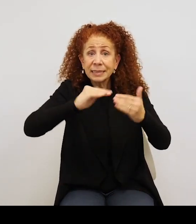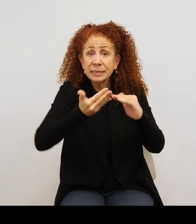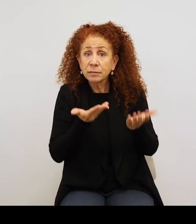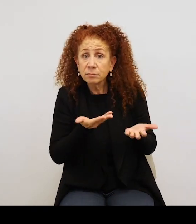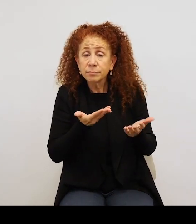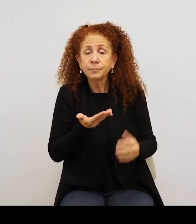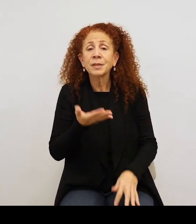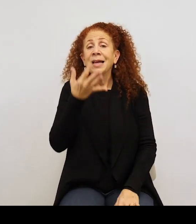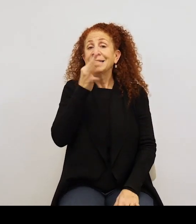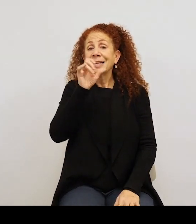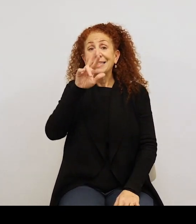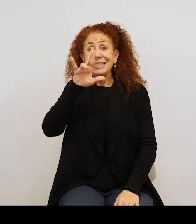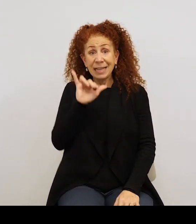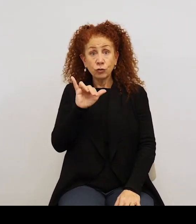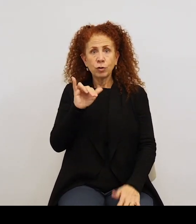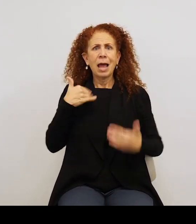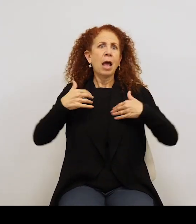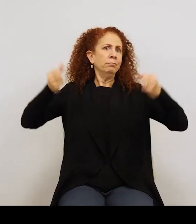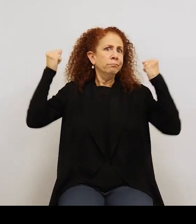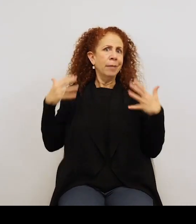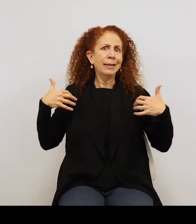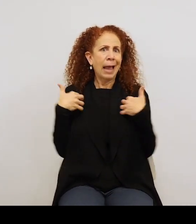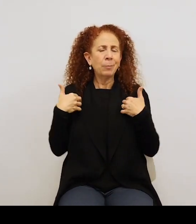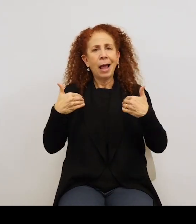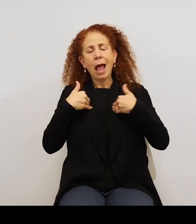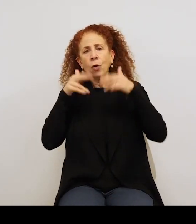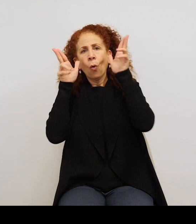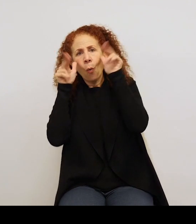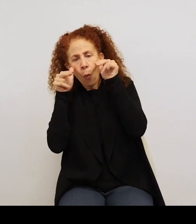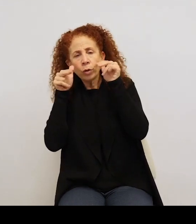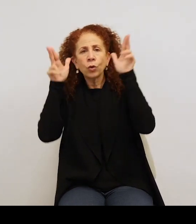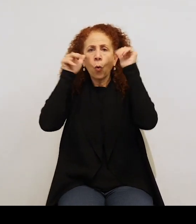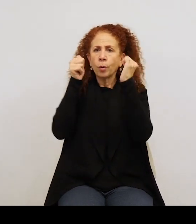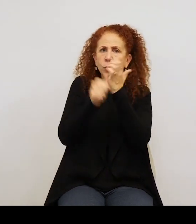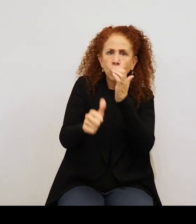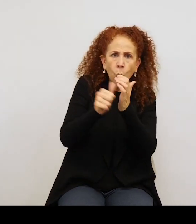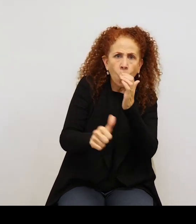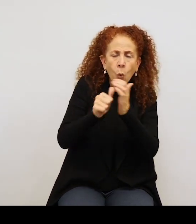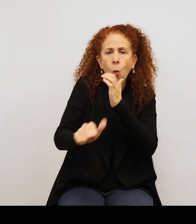19th century was still full of them-- horses and horse manure, livestock, slaughterhouses,